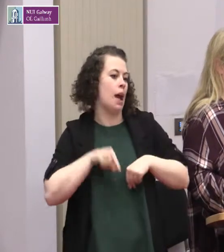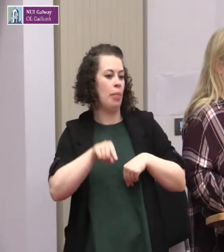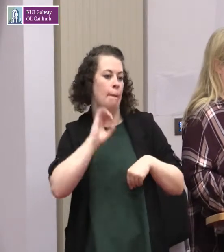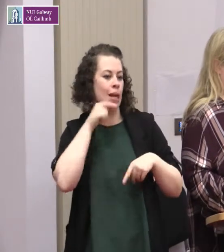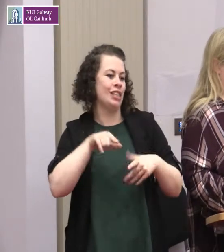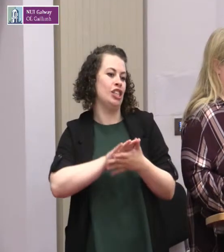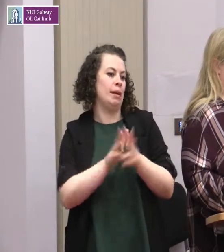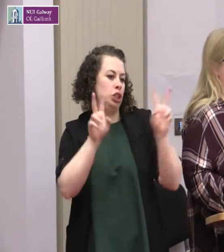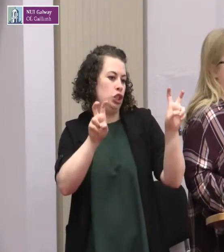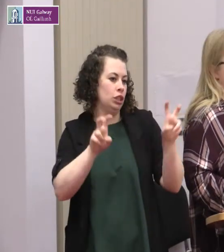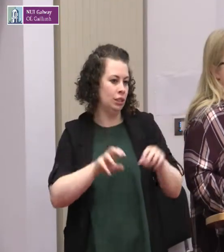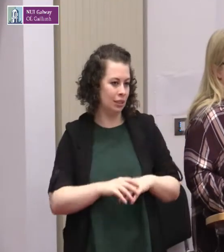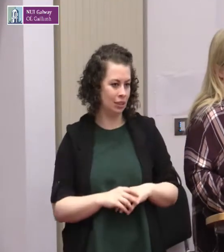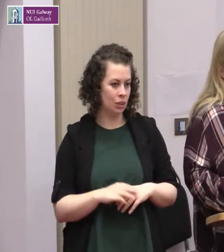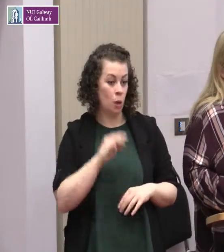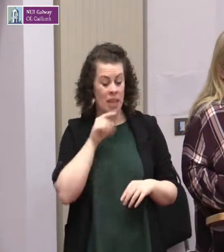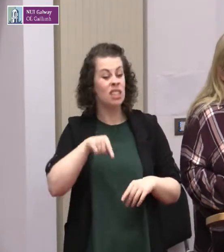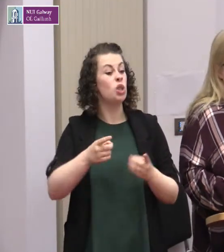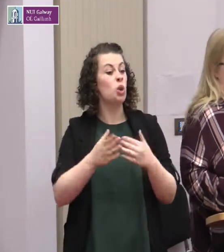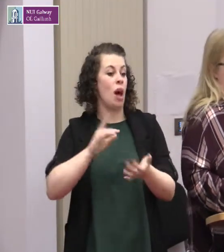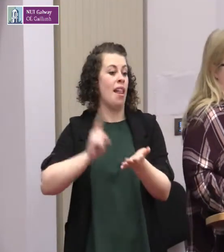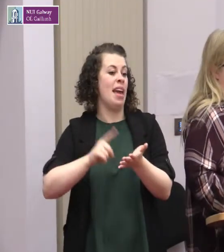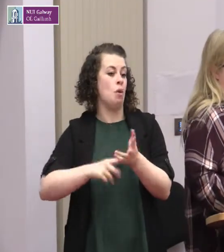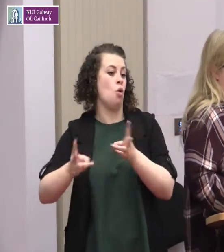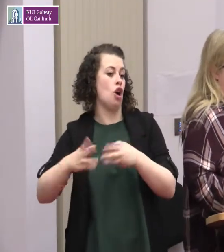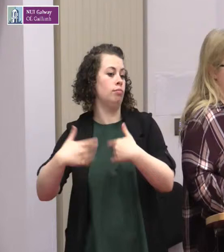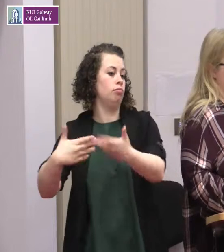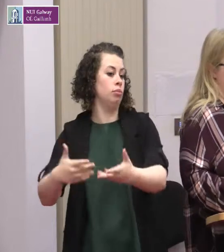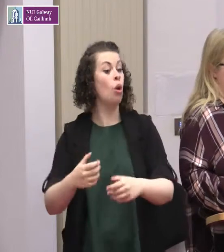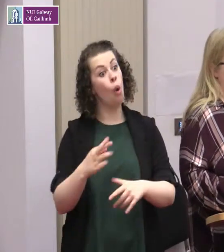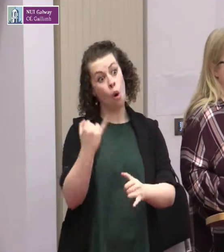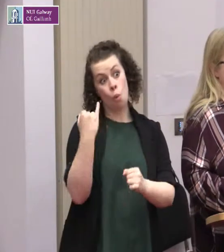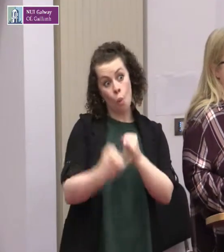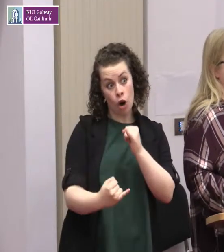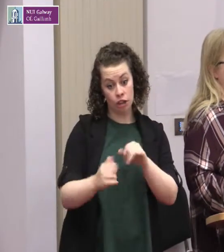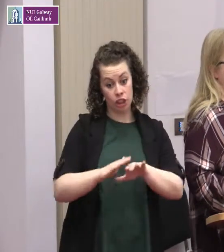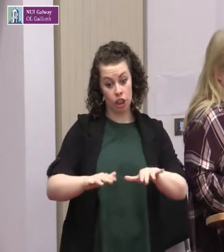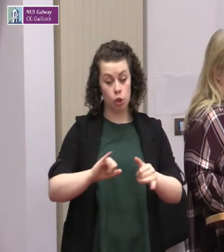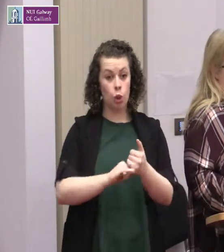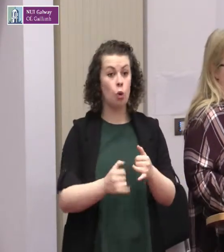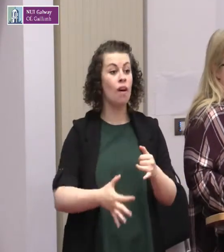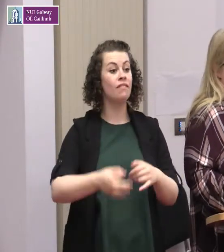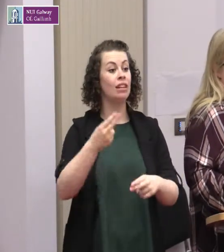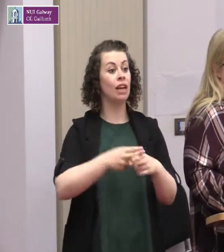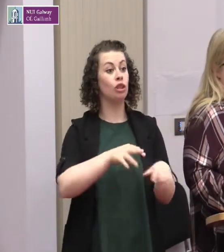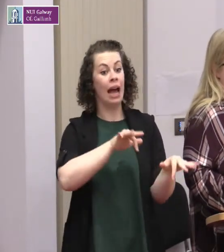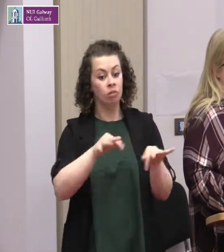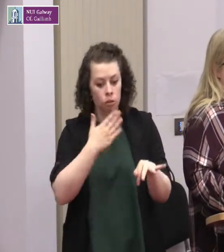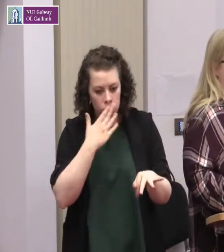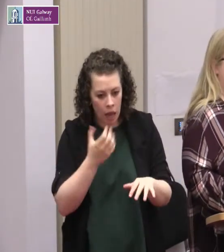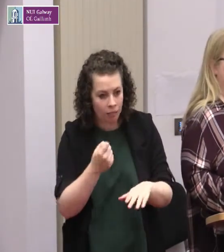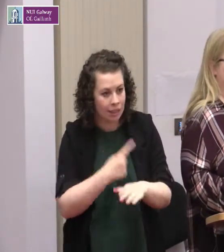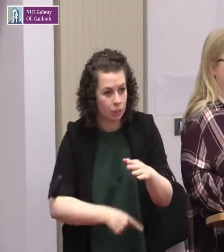Worse than that, children who were discovered subsequently to have disabilities and talking